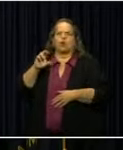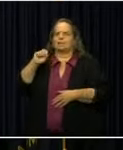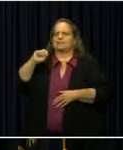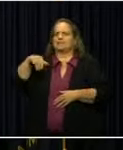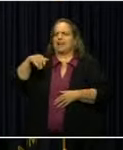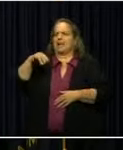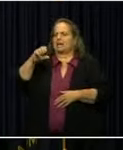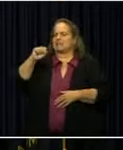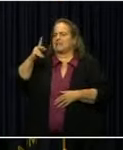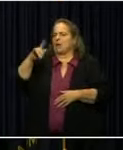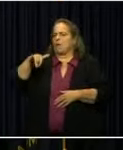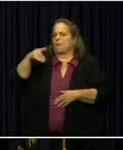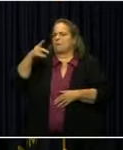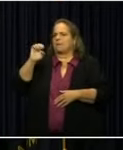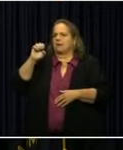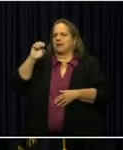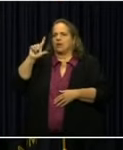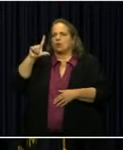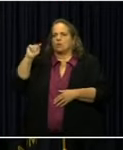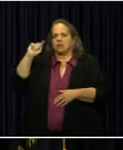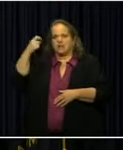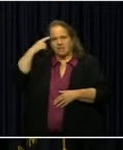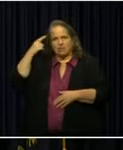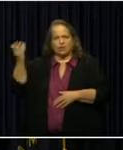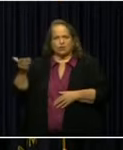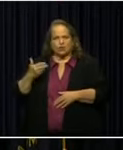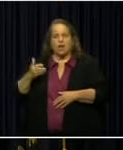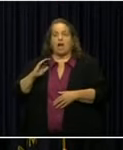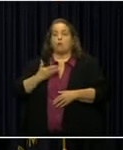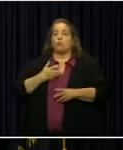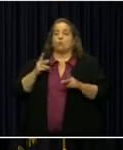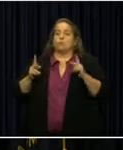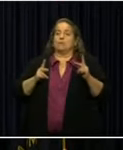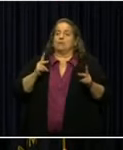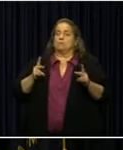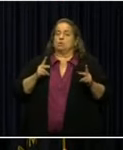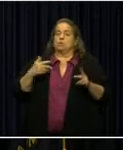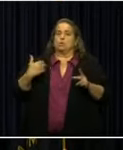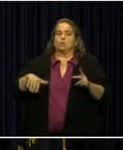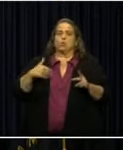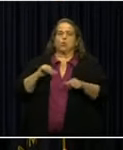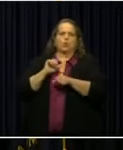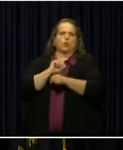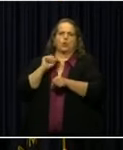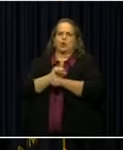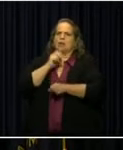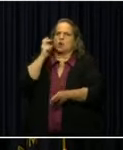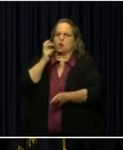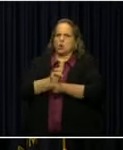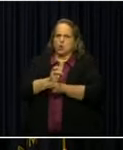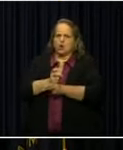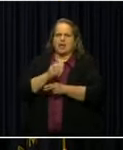DON'T TRAVEL. JUST DON'T TRAVEL. AND FINALLY, REPORT NONCOMPLIANCE.